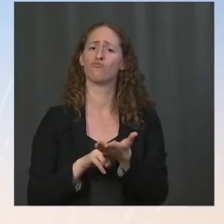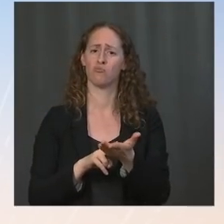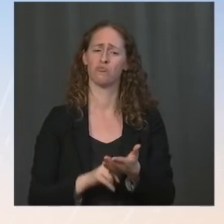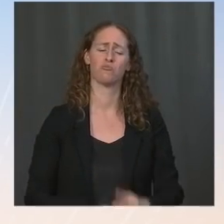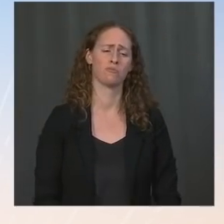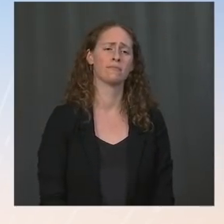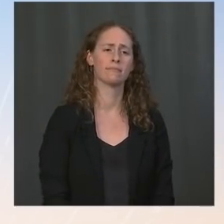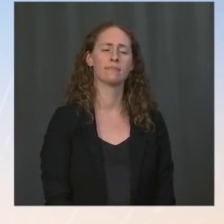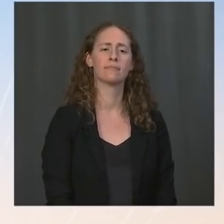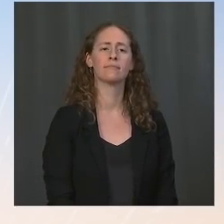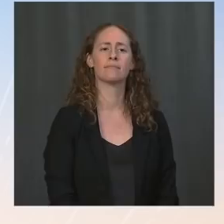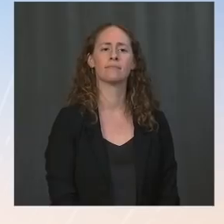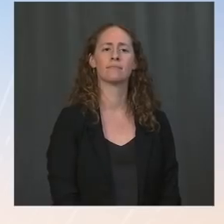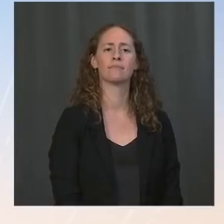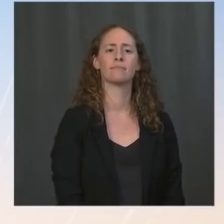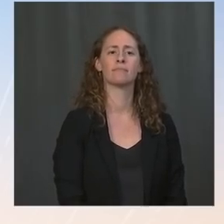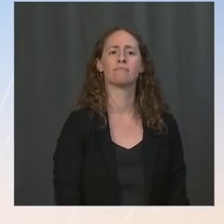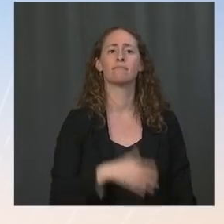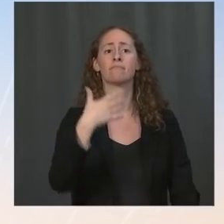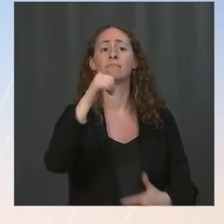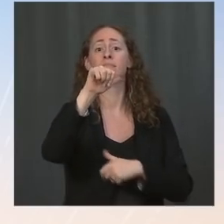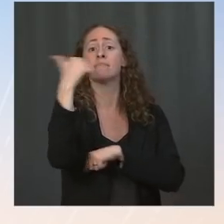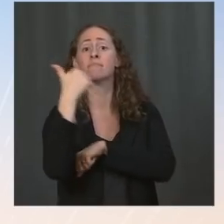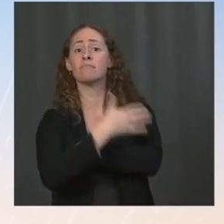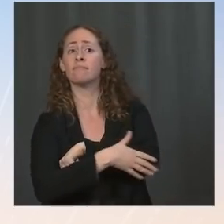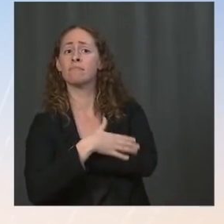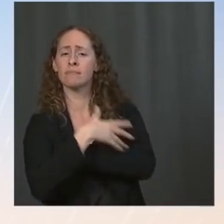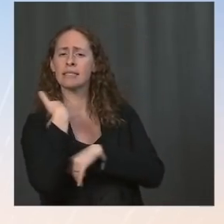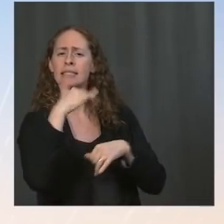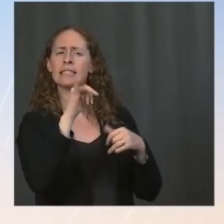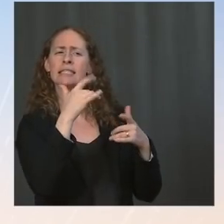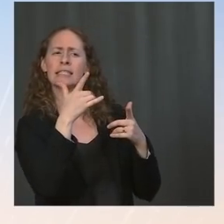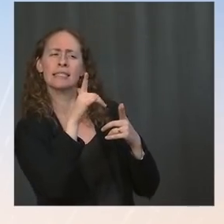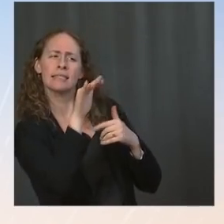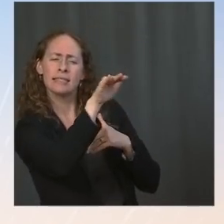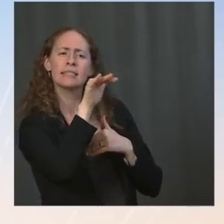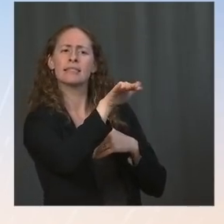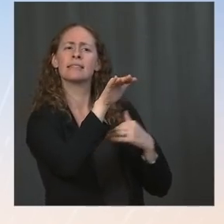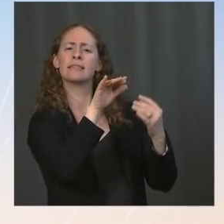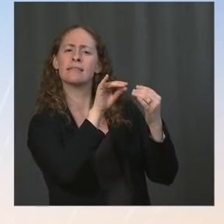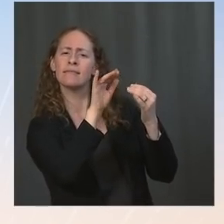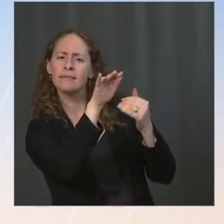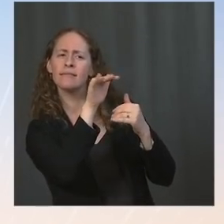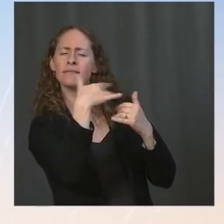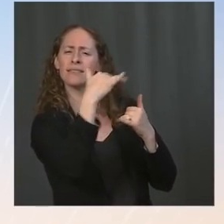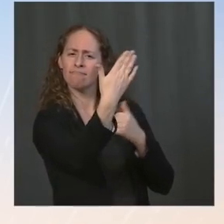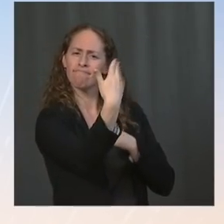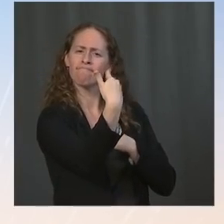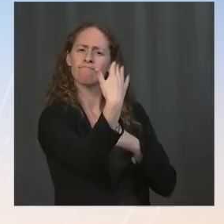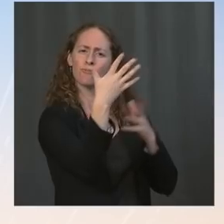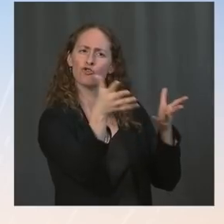adversarial disagreements with about -- about the need to maintain safe passage for individuals